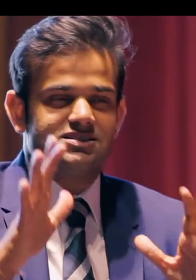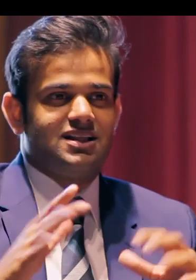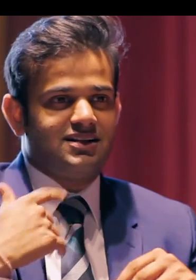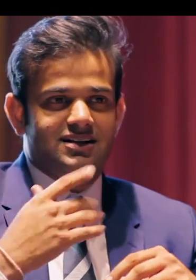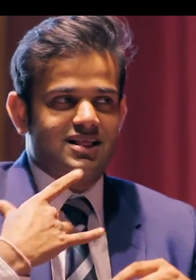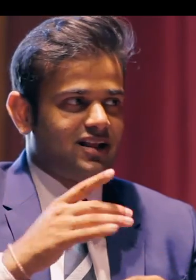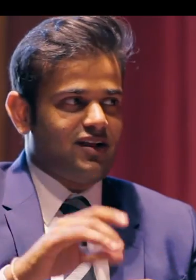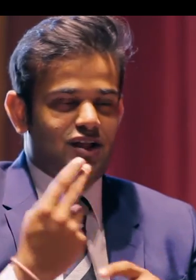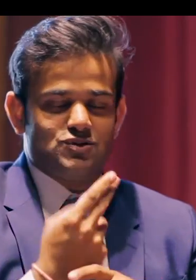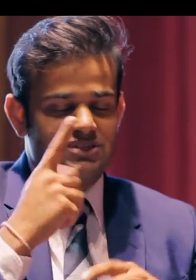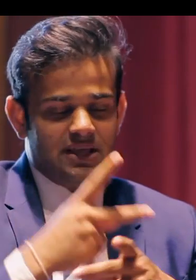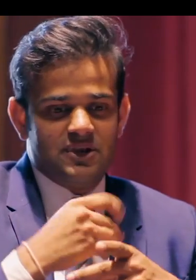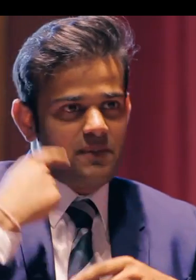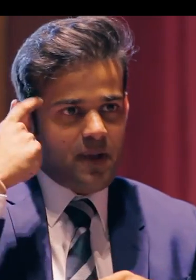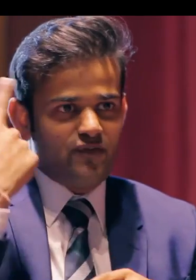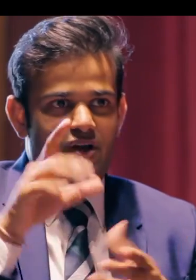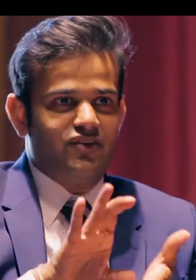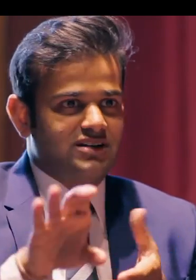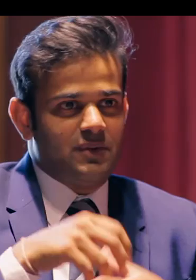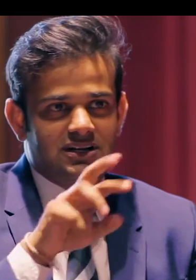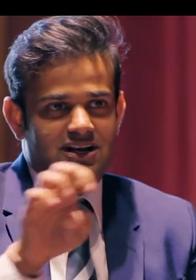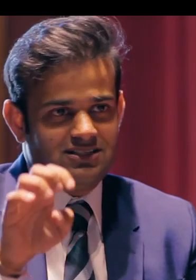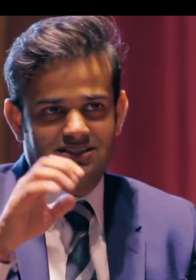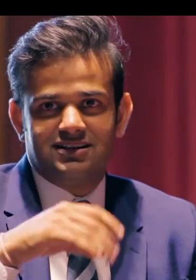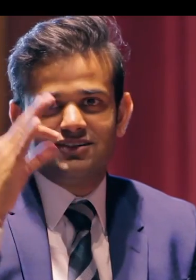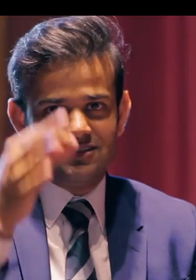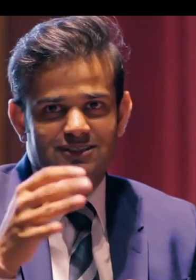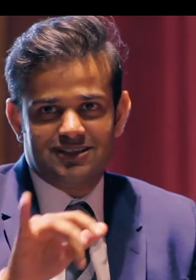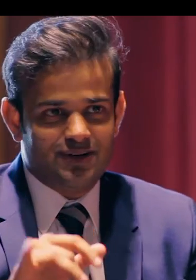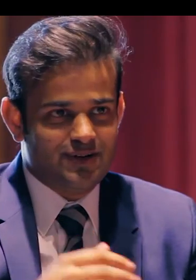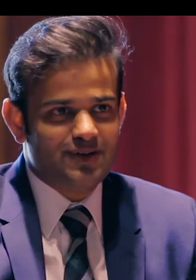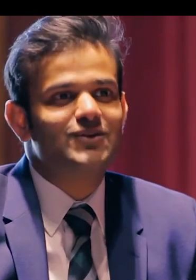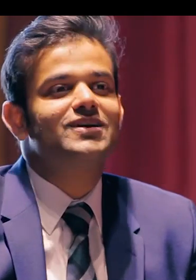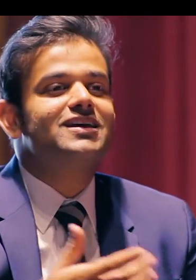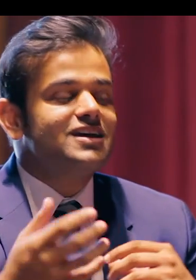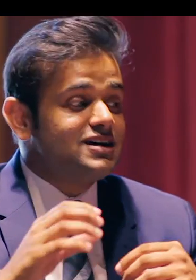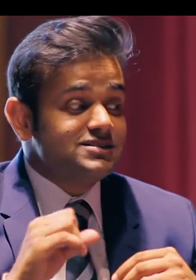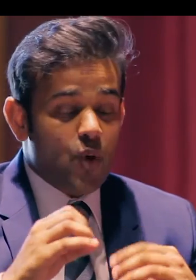That's very wise words, I like that. I'll keep that in mind when I'm investing in real estate in the future.